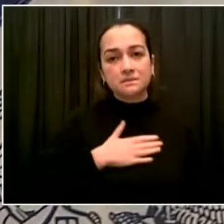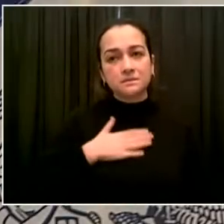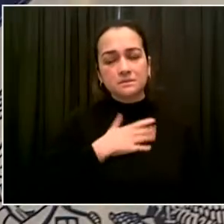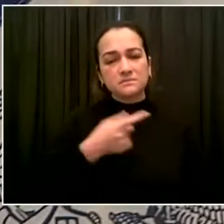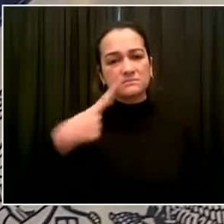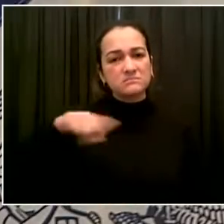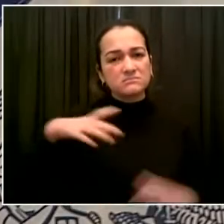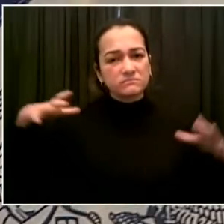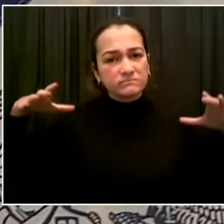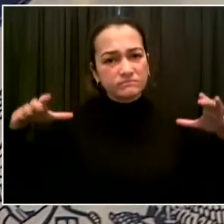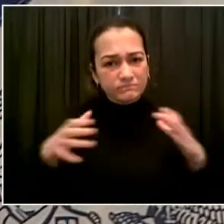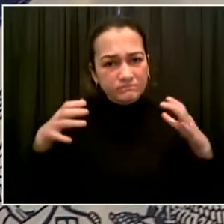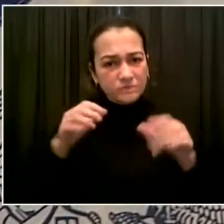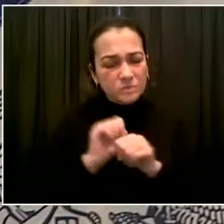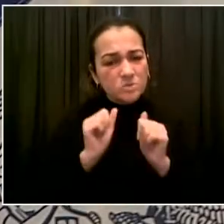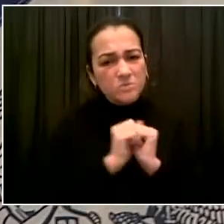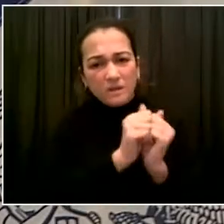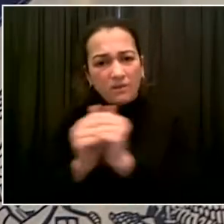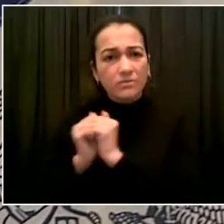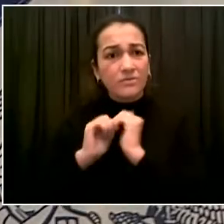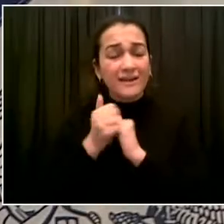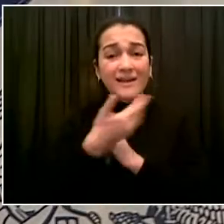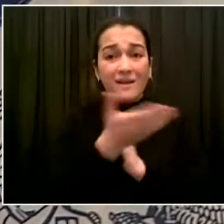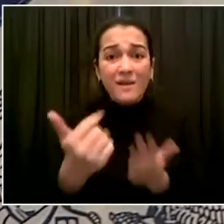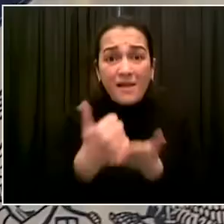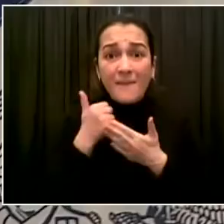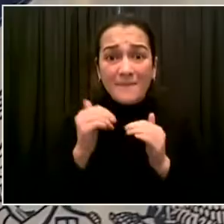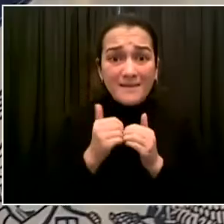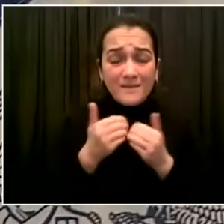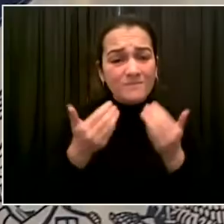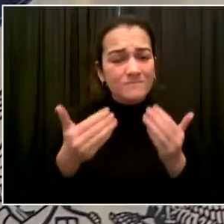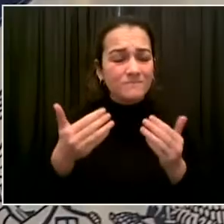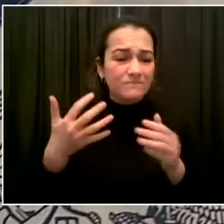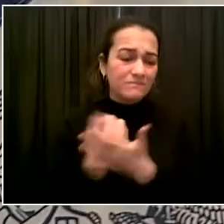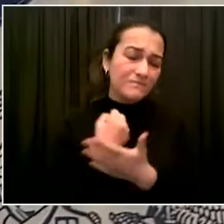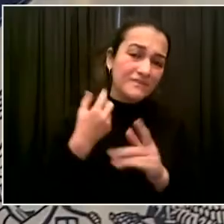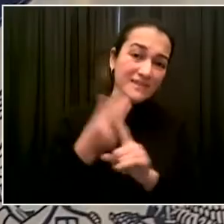FAVOR AND DO THEM A FAVOR AND GET YOUR SELF VACCINATED IN YOUR CHILD